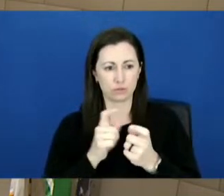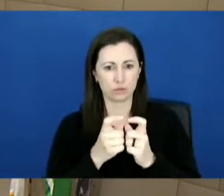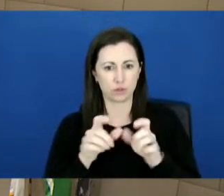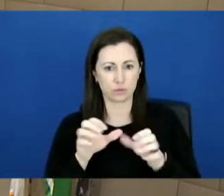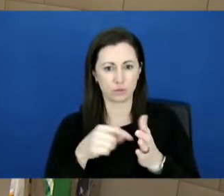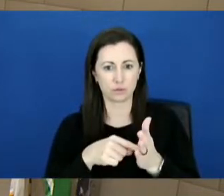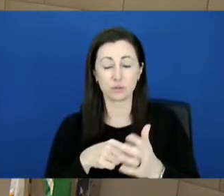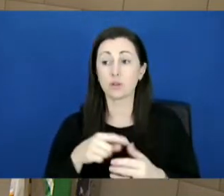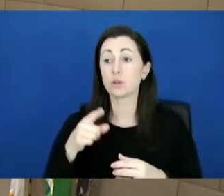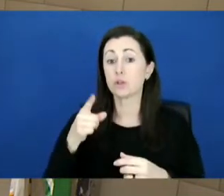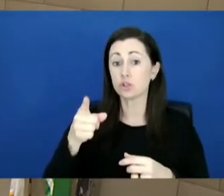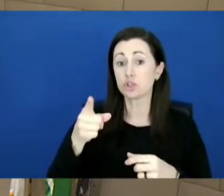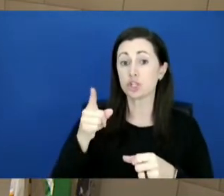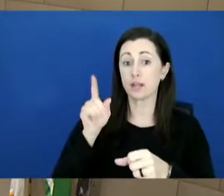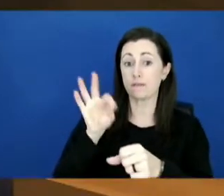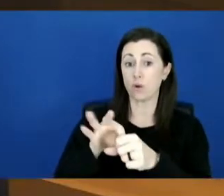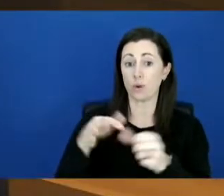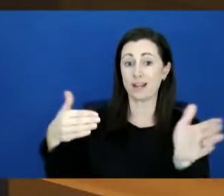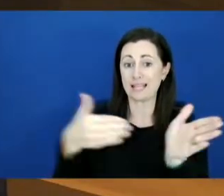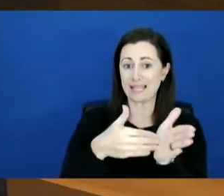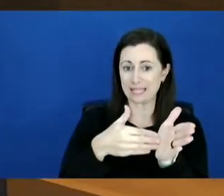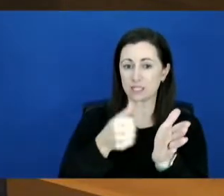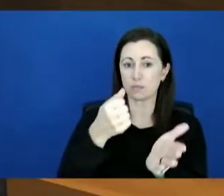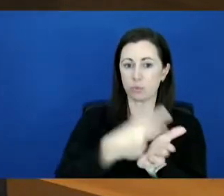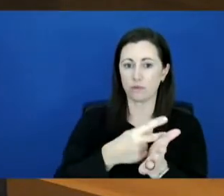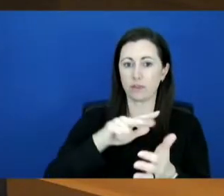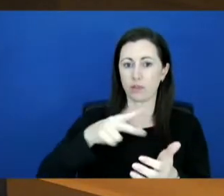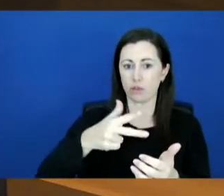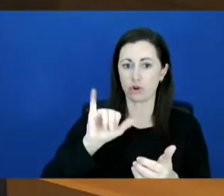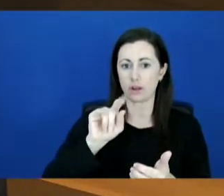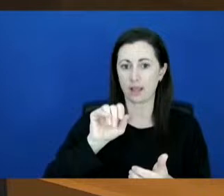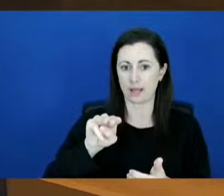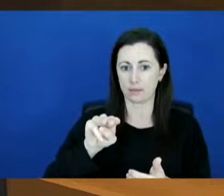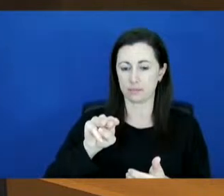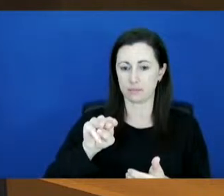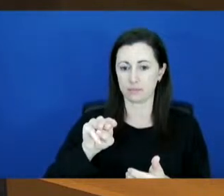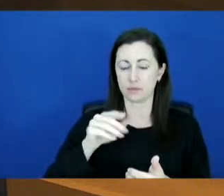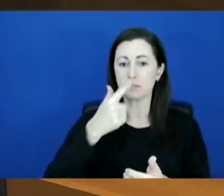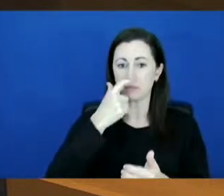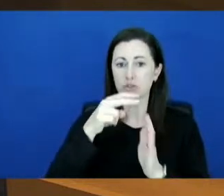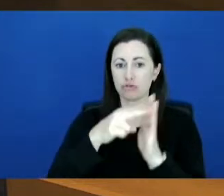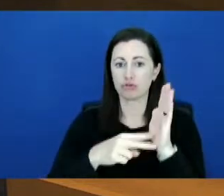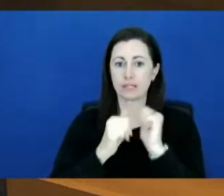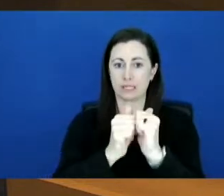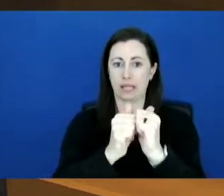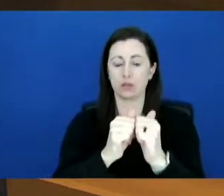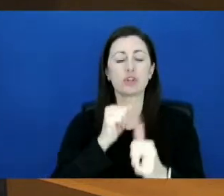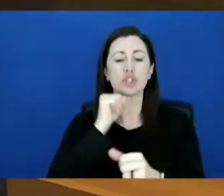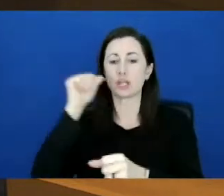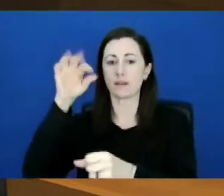DO THIS? WELL, SHE VOTED AGAINST THE